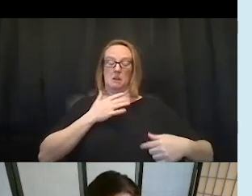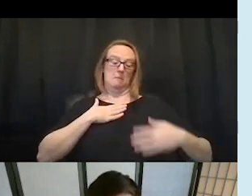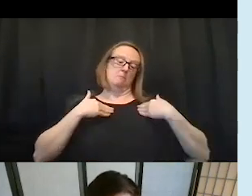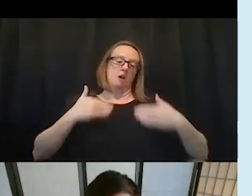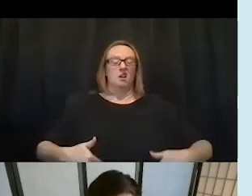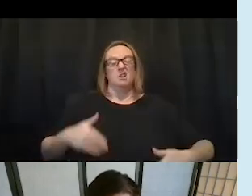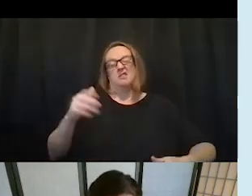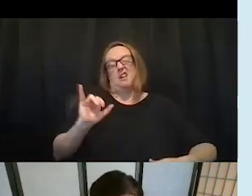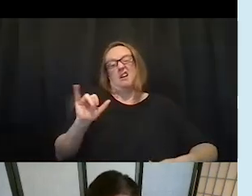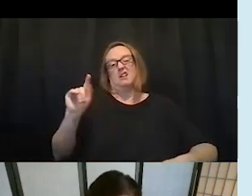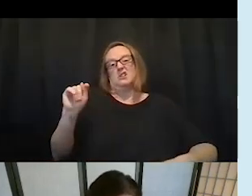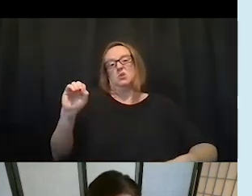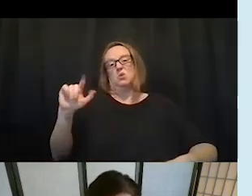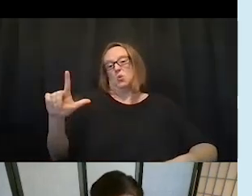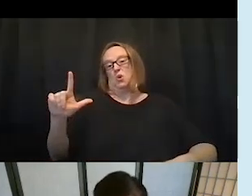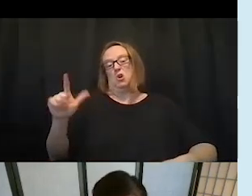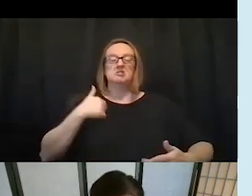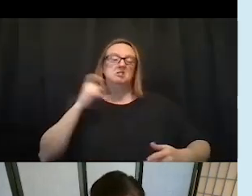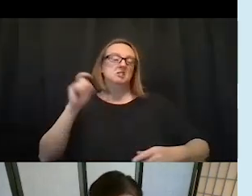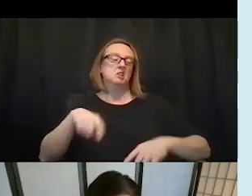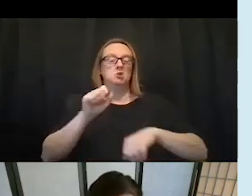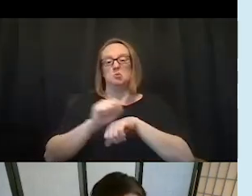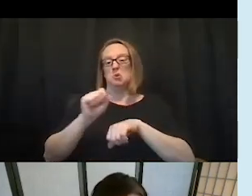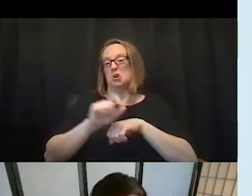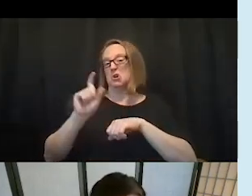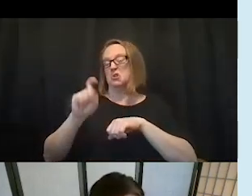needed my body to do what I needed to do and I just wanted to push it command it, you know,